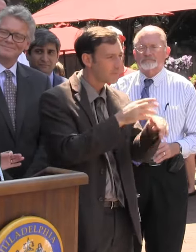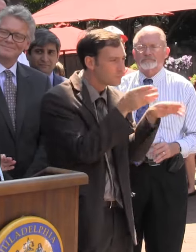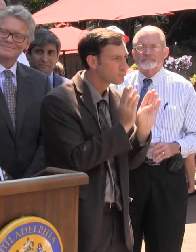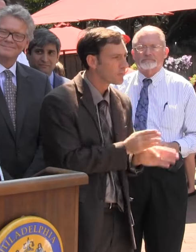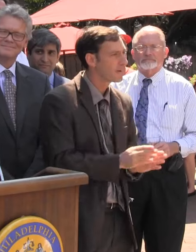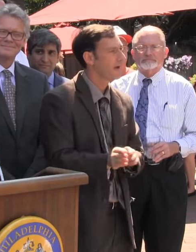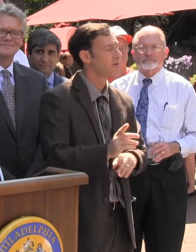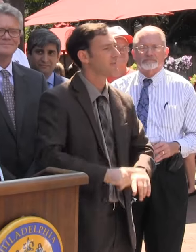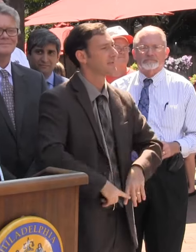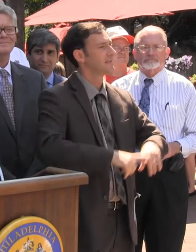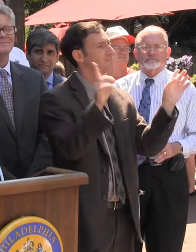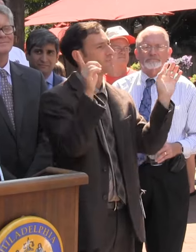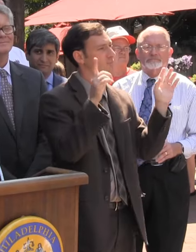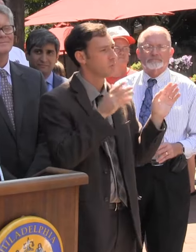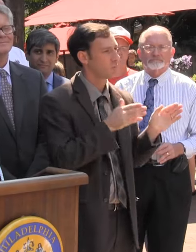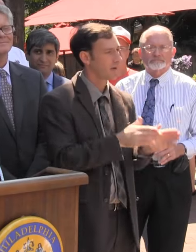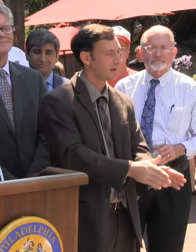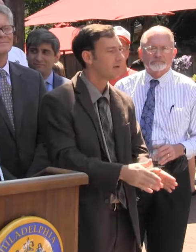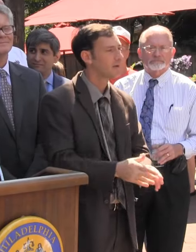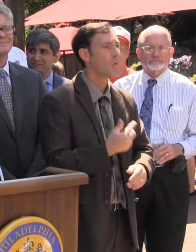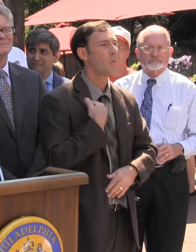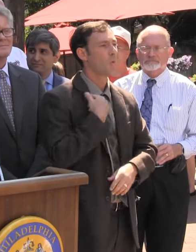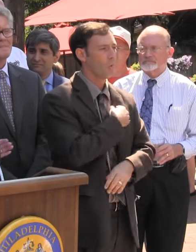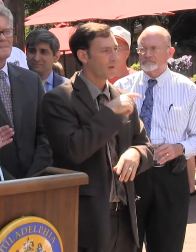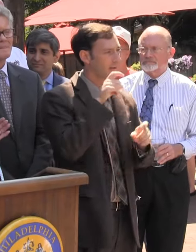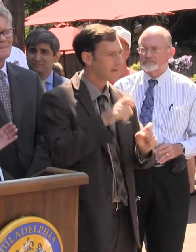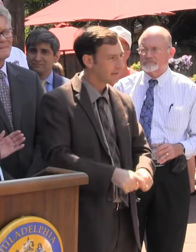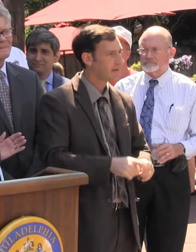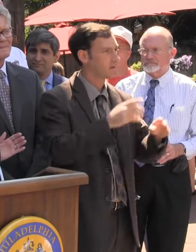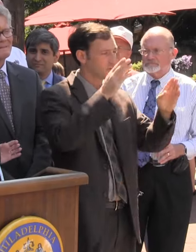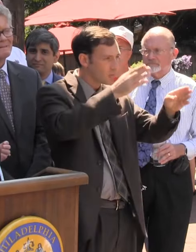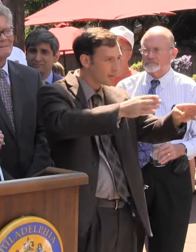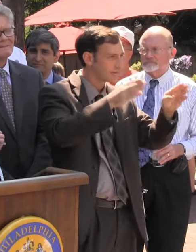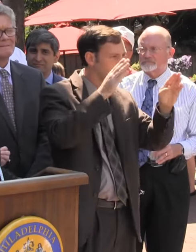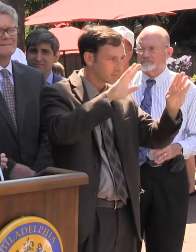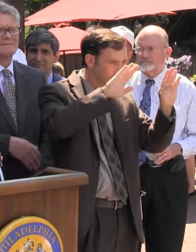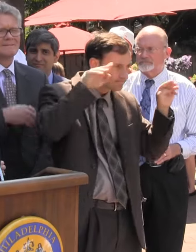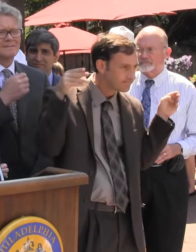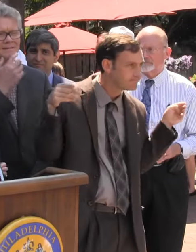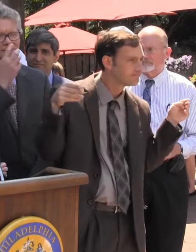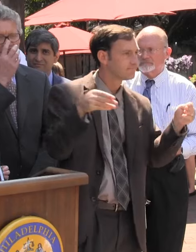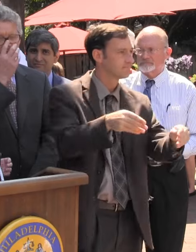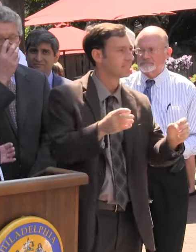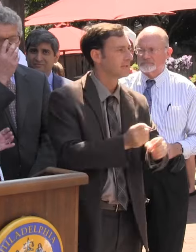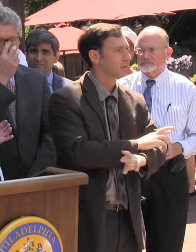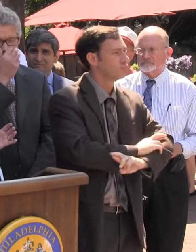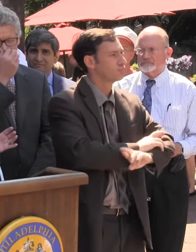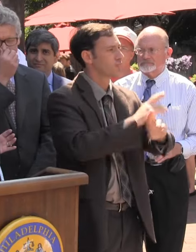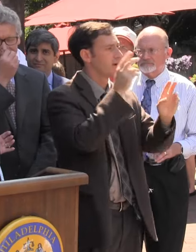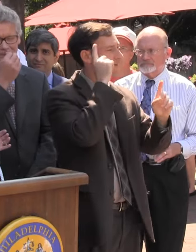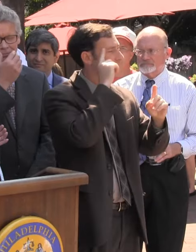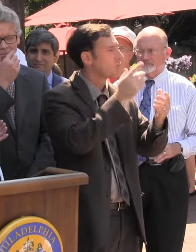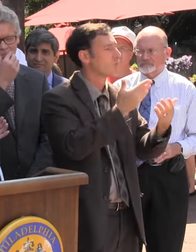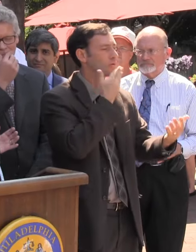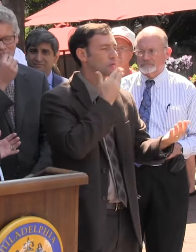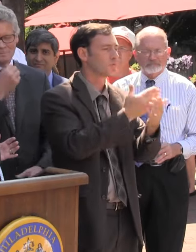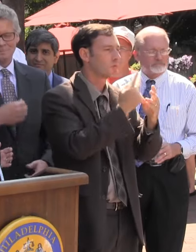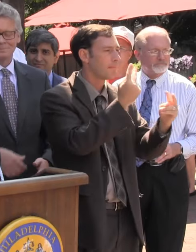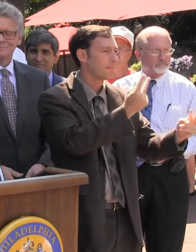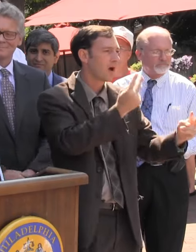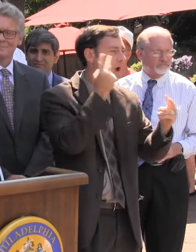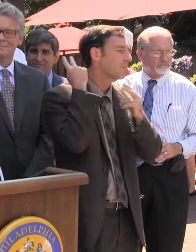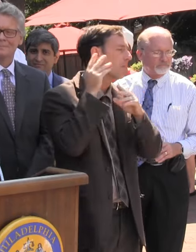in a different way. We need to turn our attention to getting ready for a memorable, wonderful,